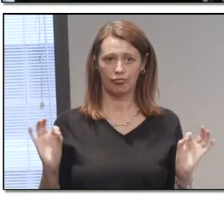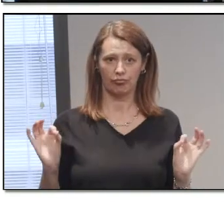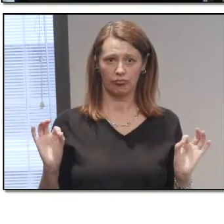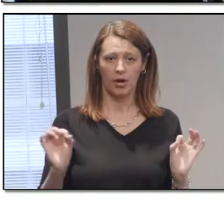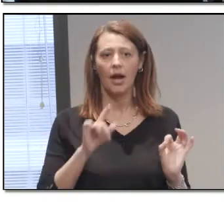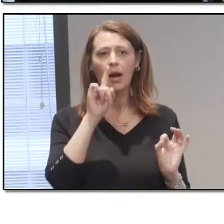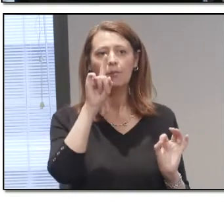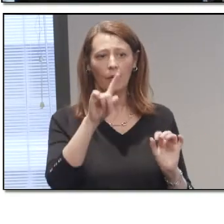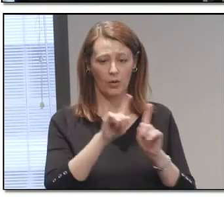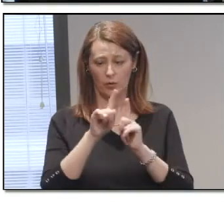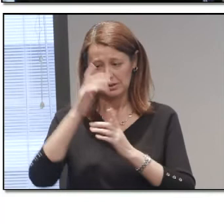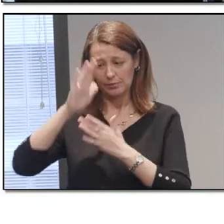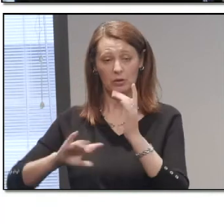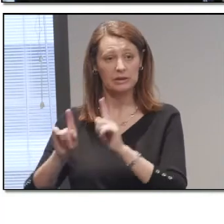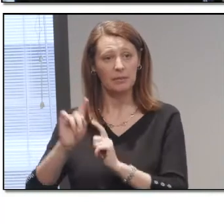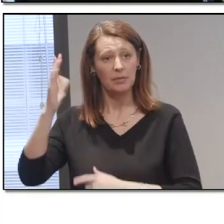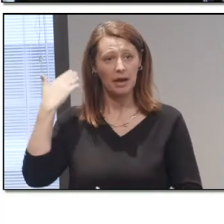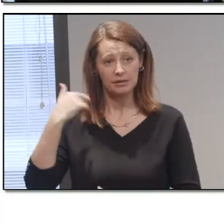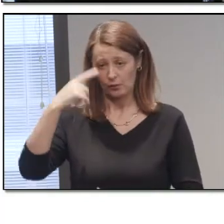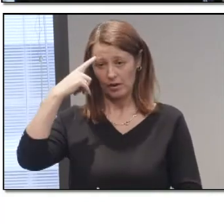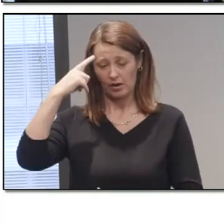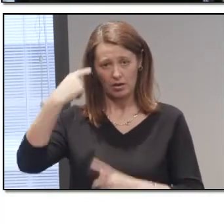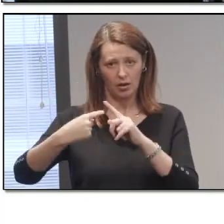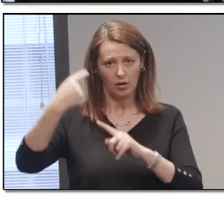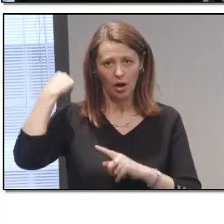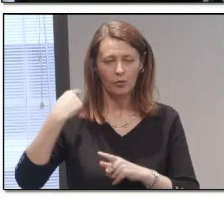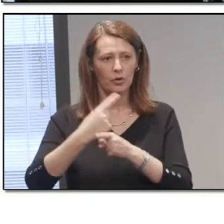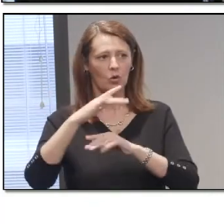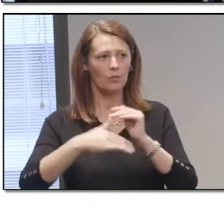experienced that in the past where if we think back and we talk about ozone depletion, we